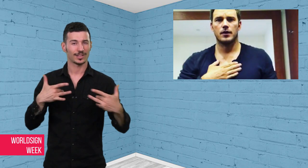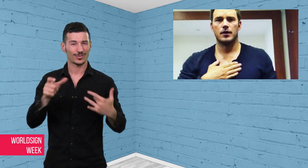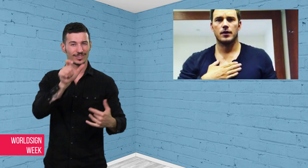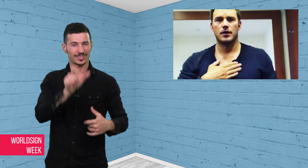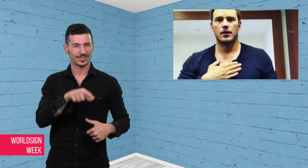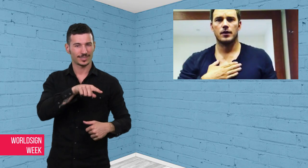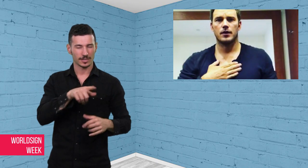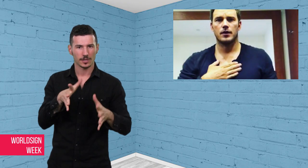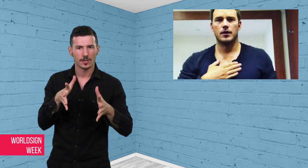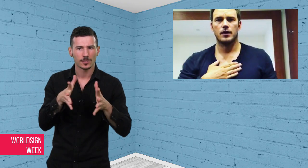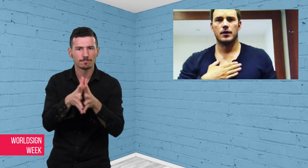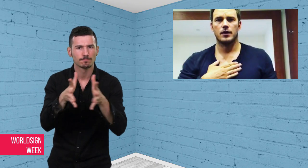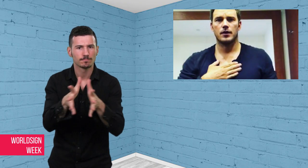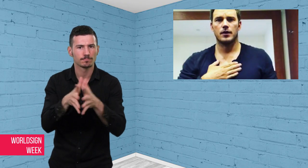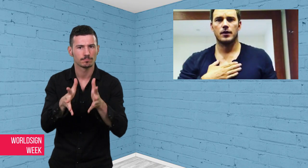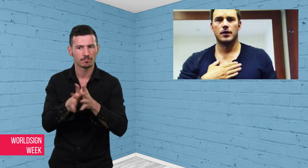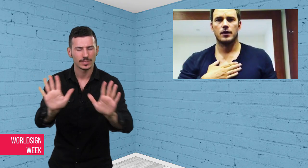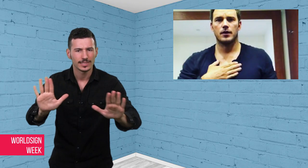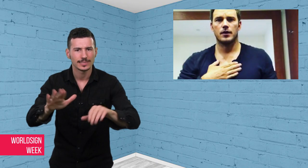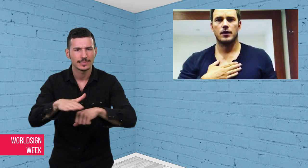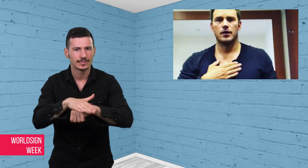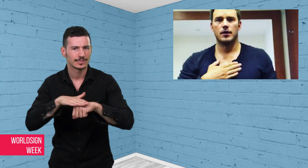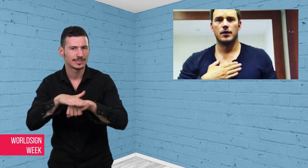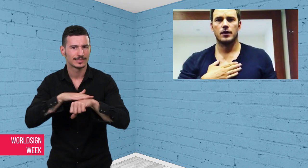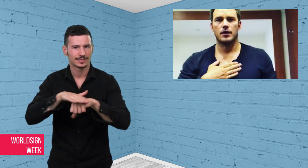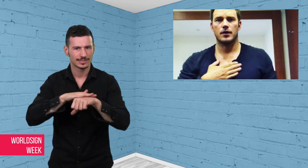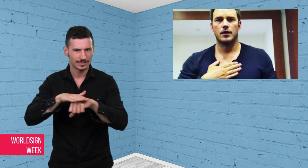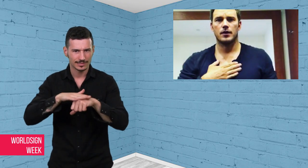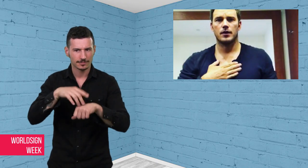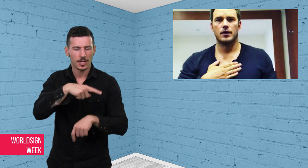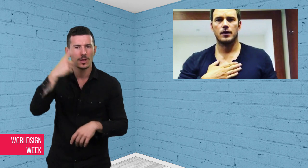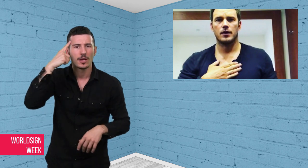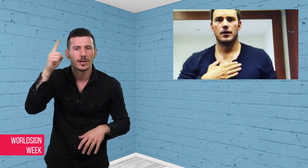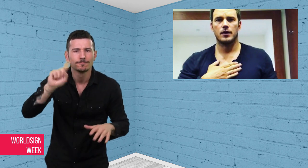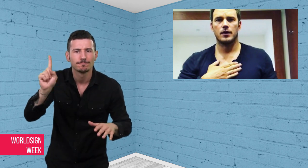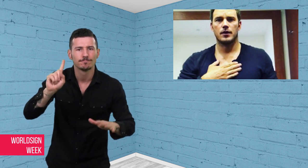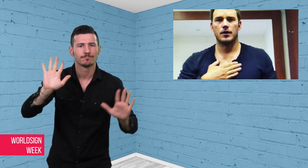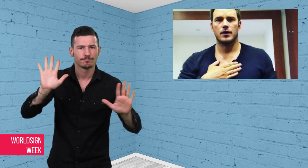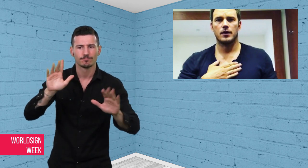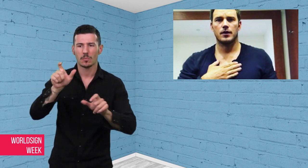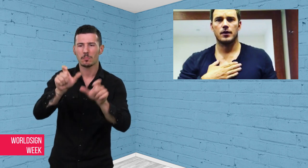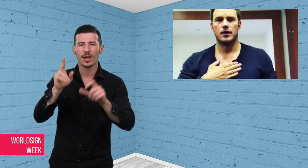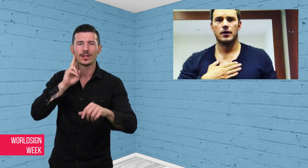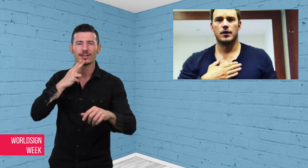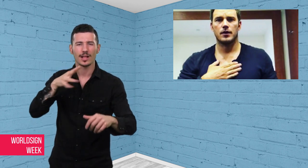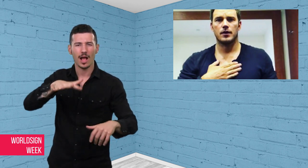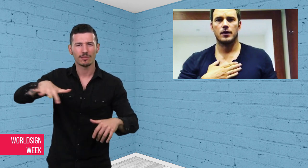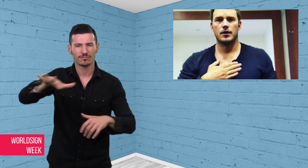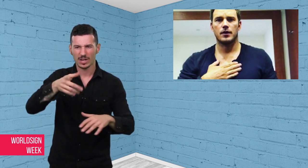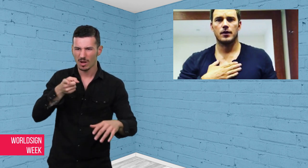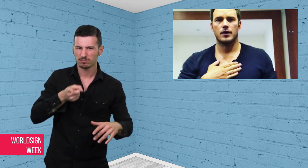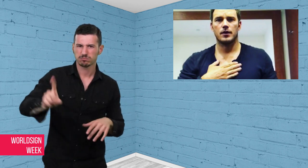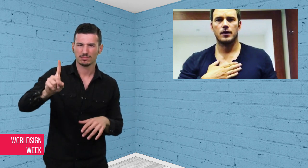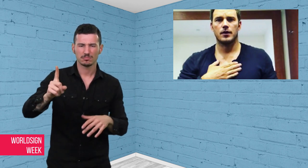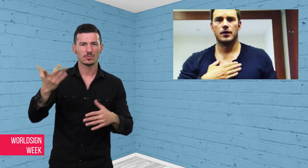He explained that he didn’t realize how offensive and would exclude “hearing-